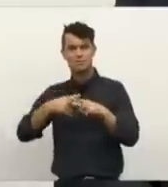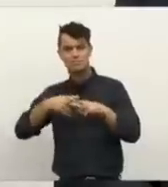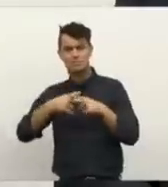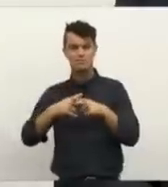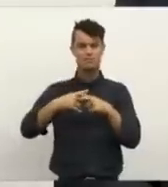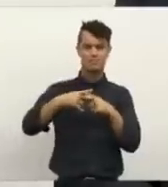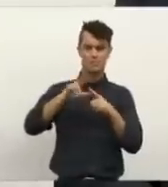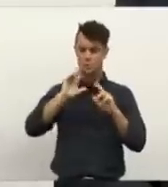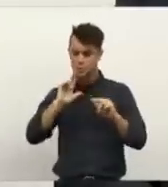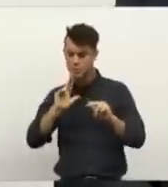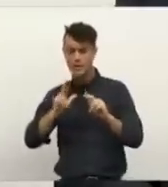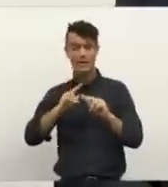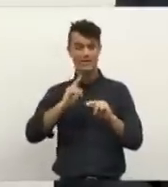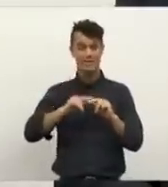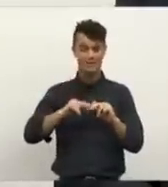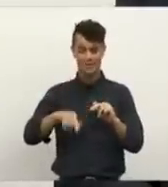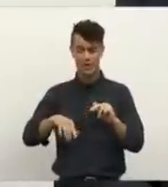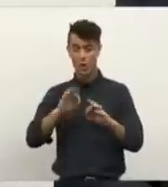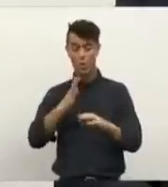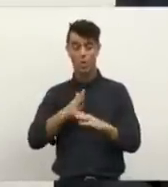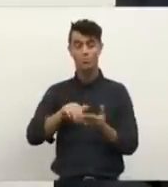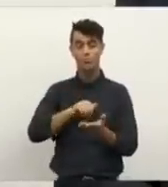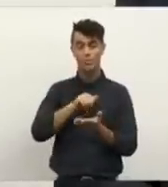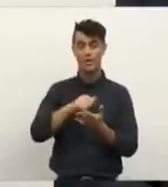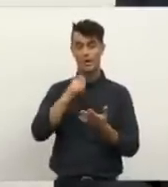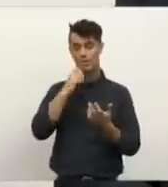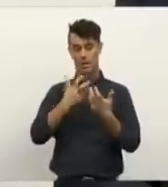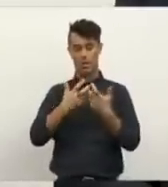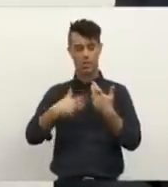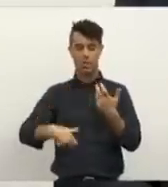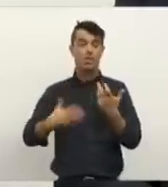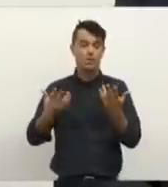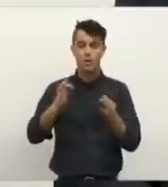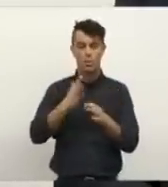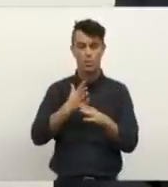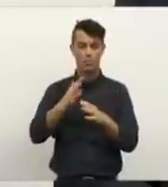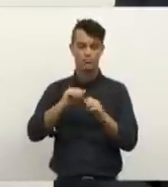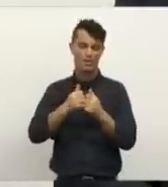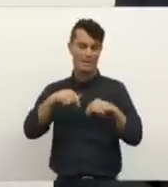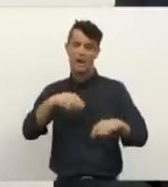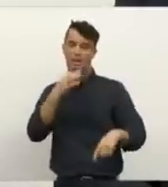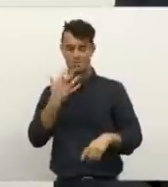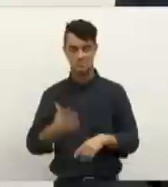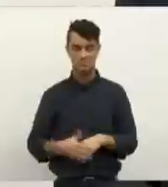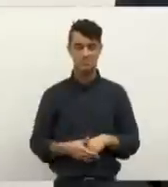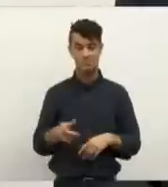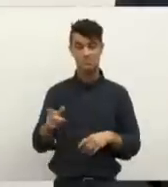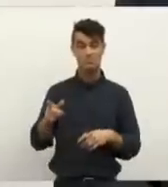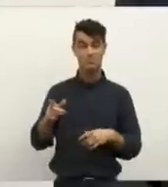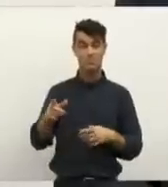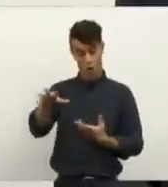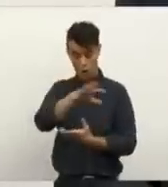then, you know, the whole thing breaks down a little bit. So yes, they're complicated, but when they work well, they're very, very useful,